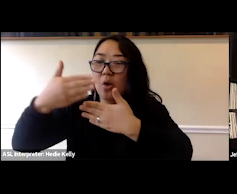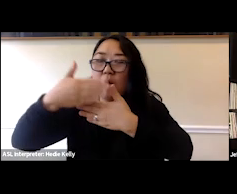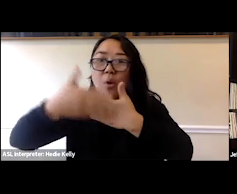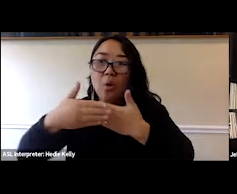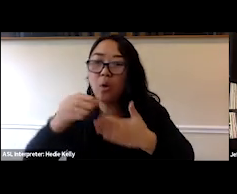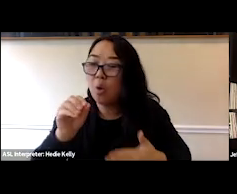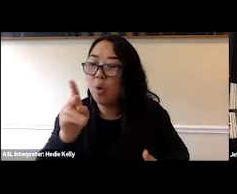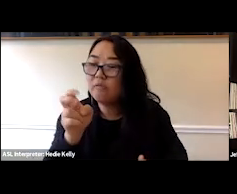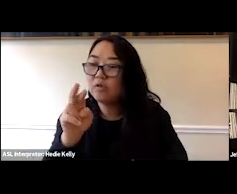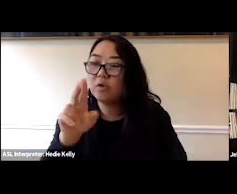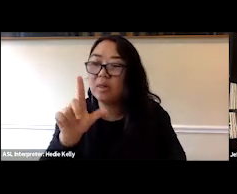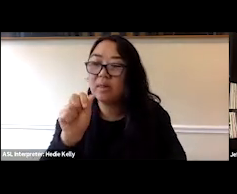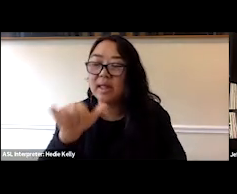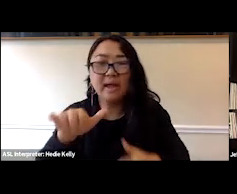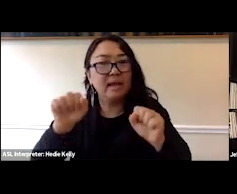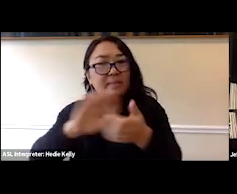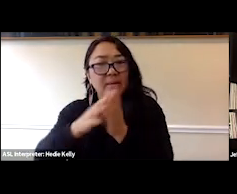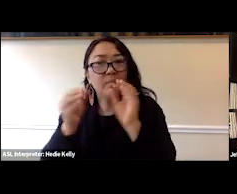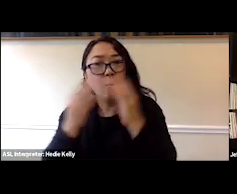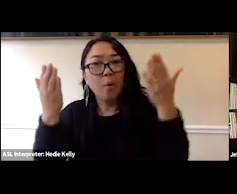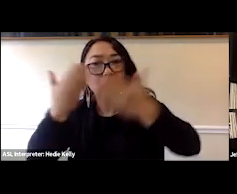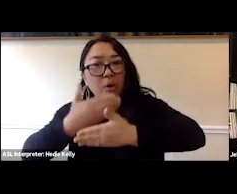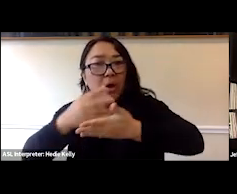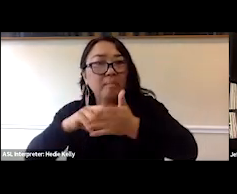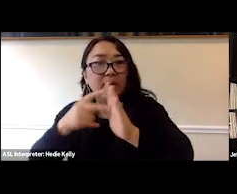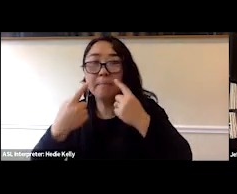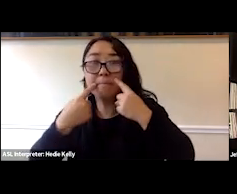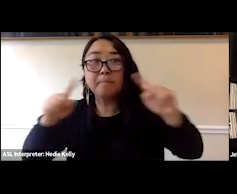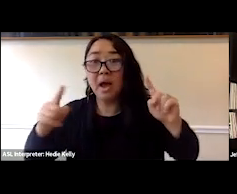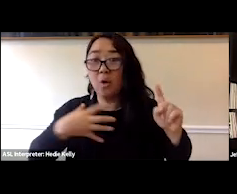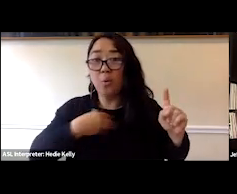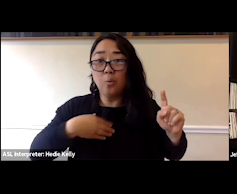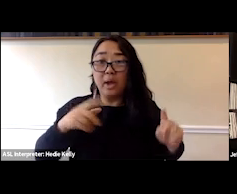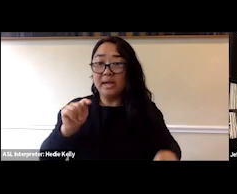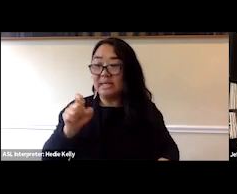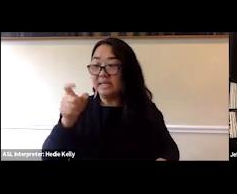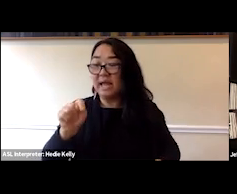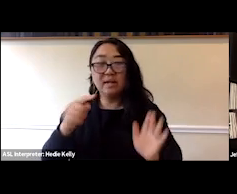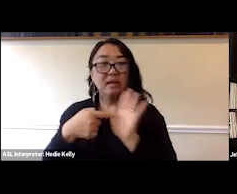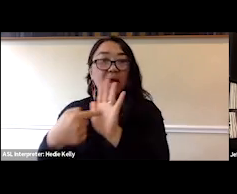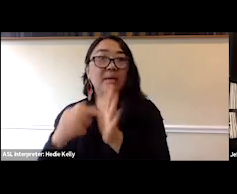and allows that white text over top of it to be read a little bit more clearly. Although the small text is still pretty